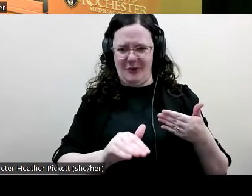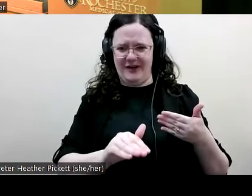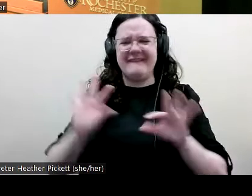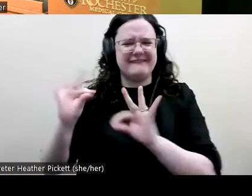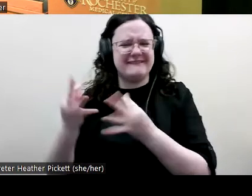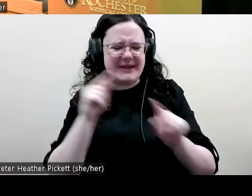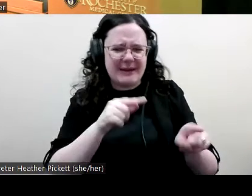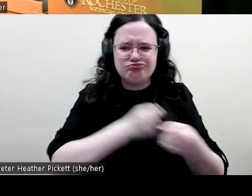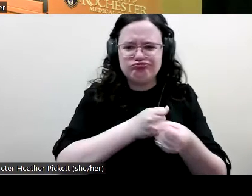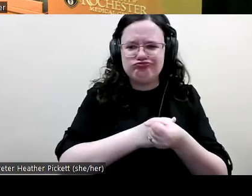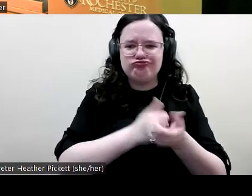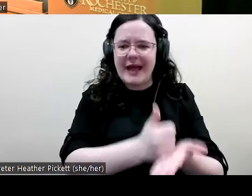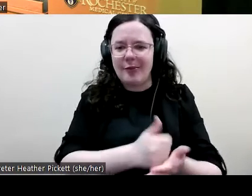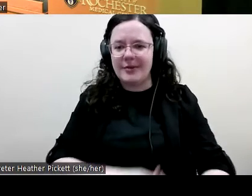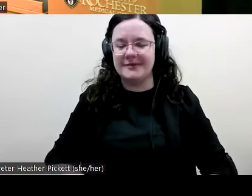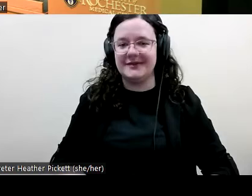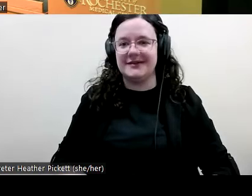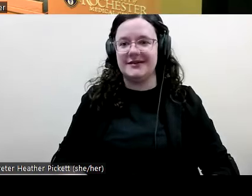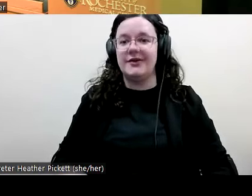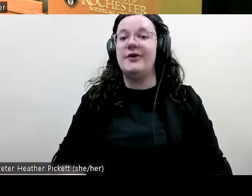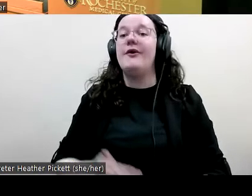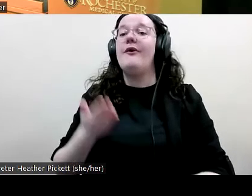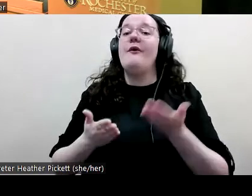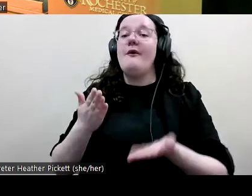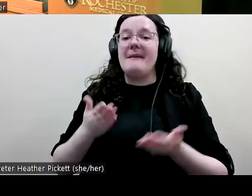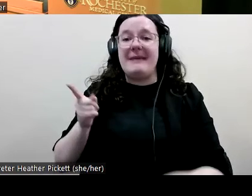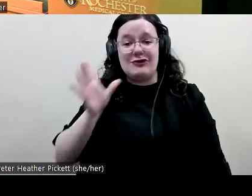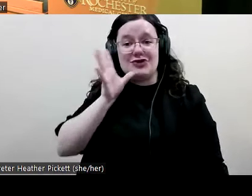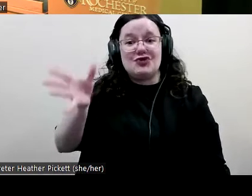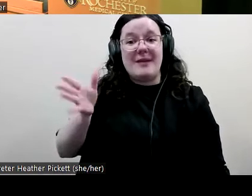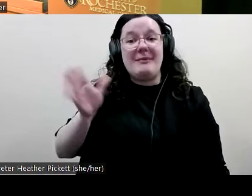give Grandma's recipe because I know it's a comfort food so you're going to have this um